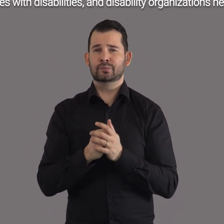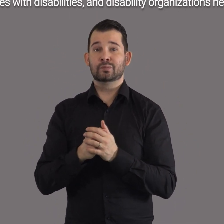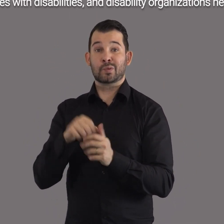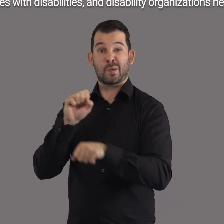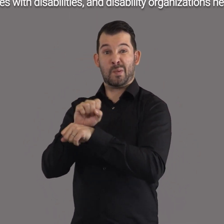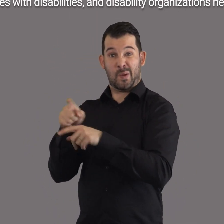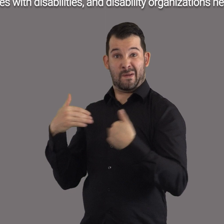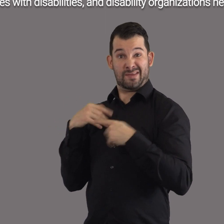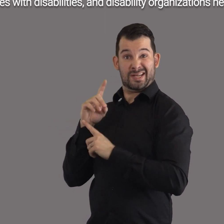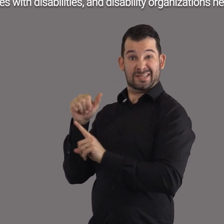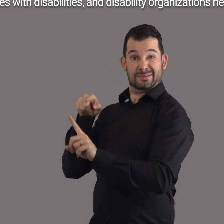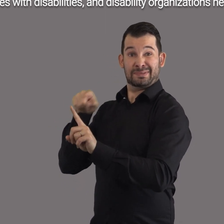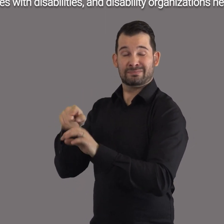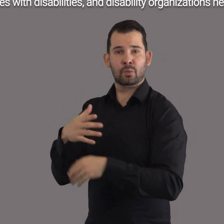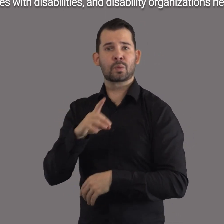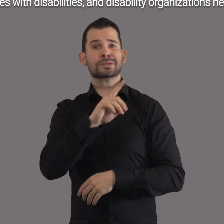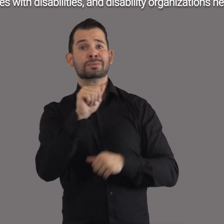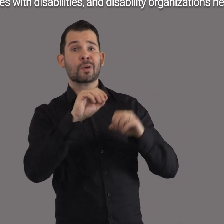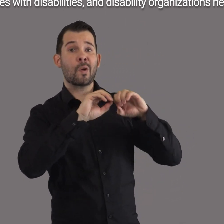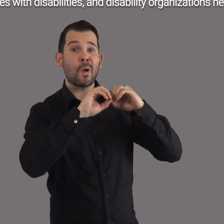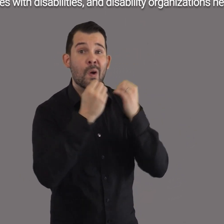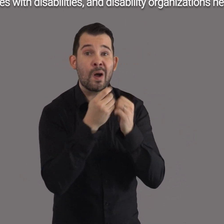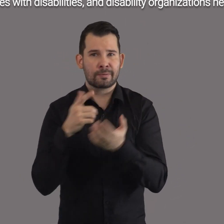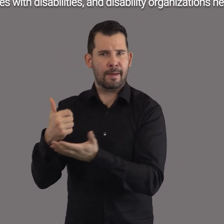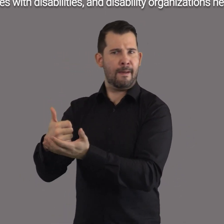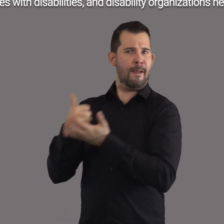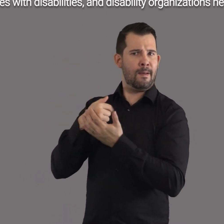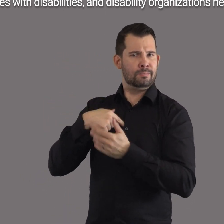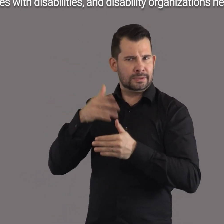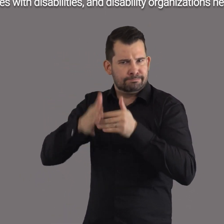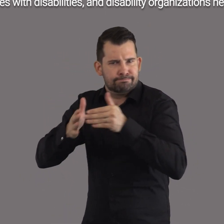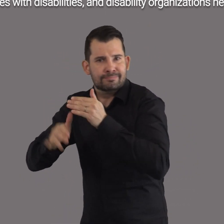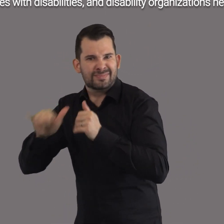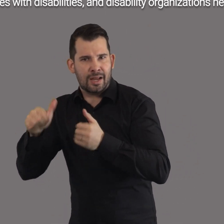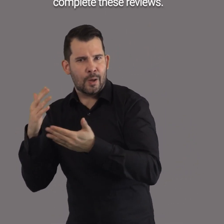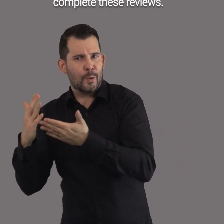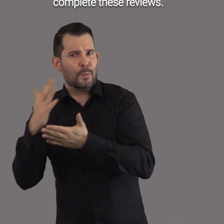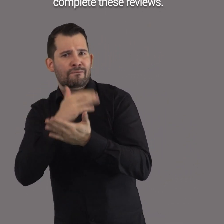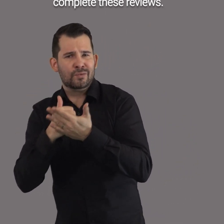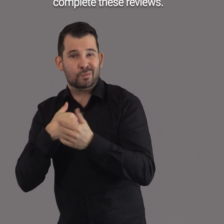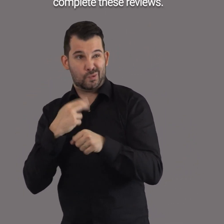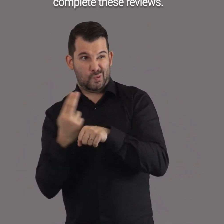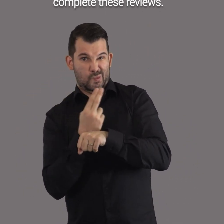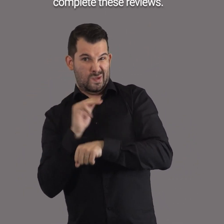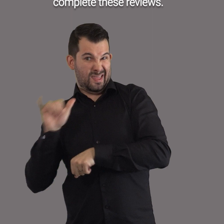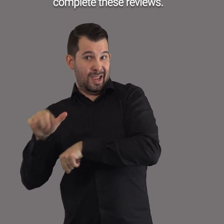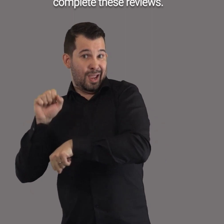Employees with disabilities, and disability organizations helped us complete these reviews.